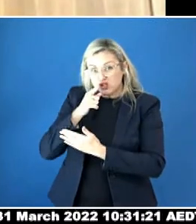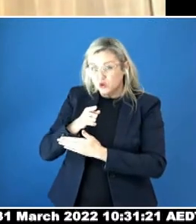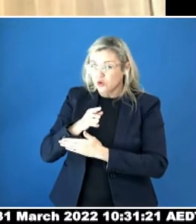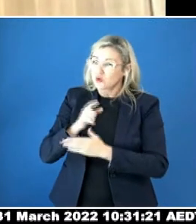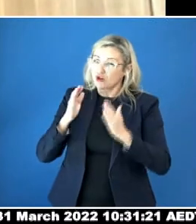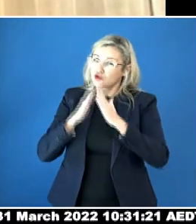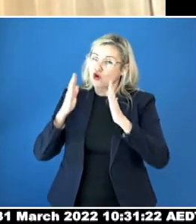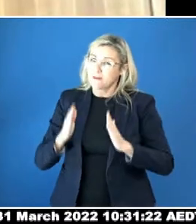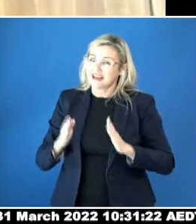some domestic violence.